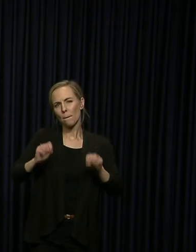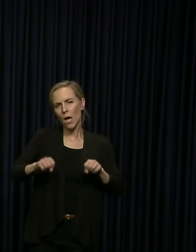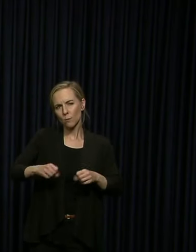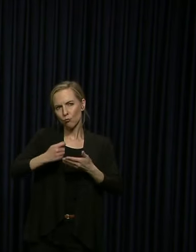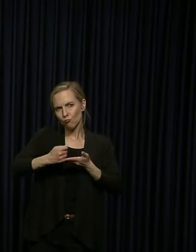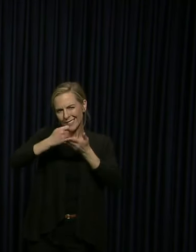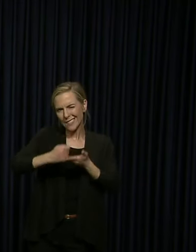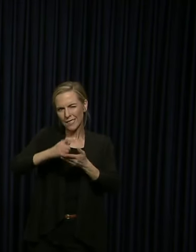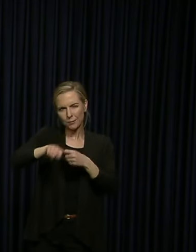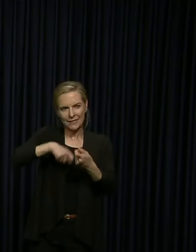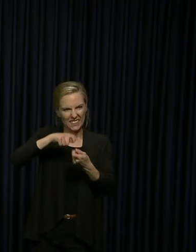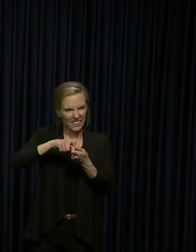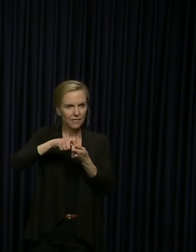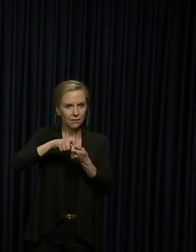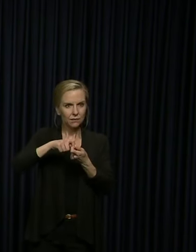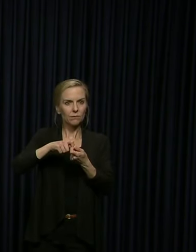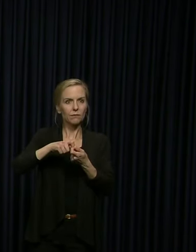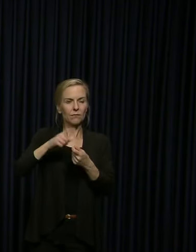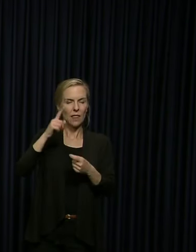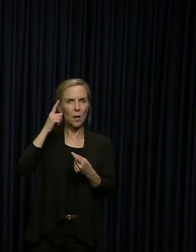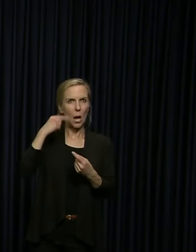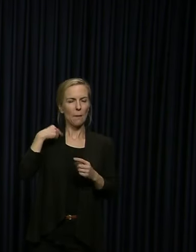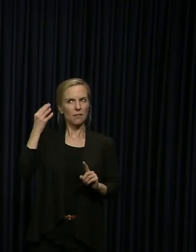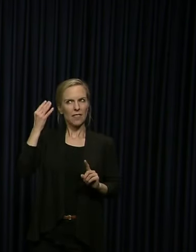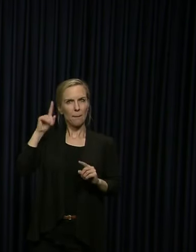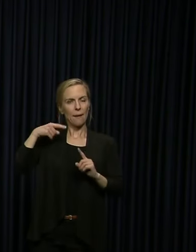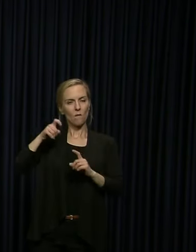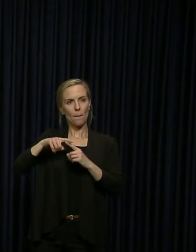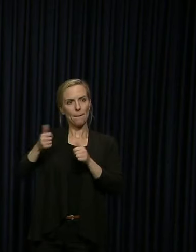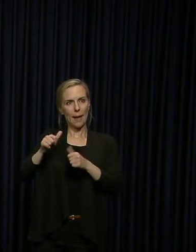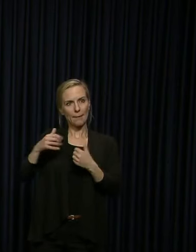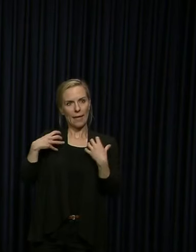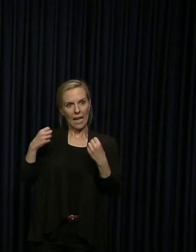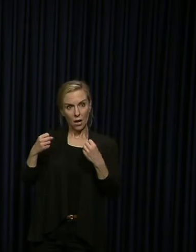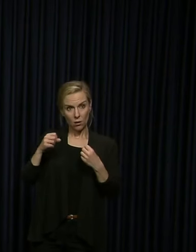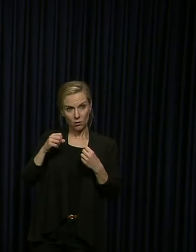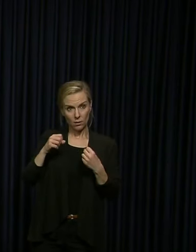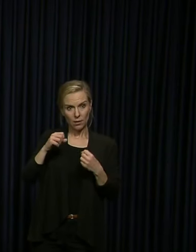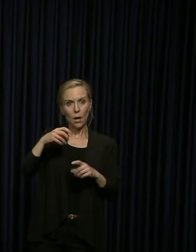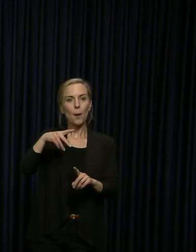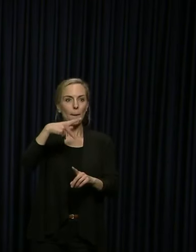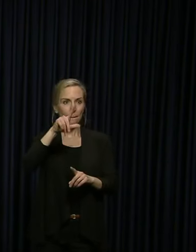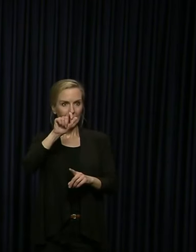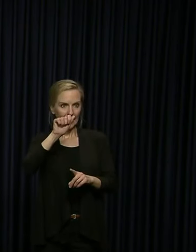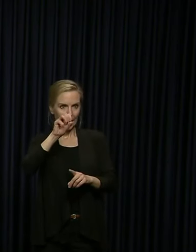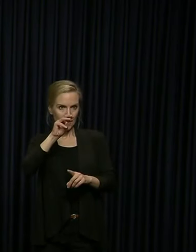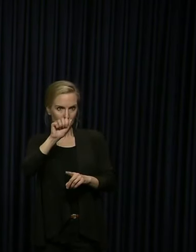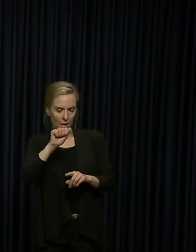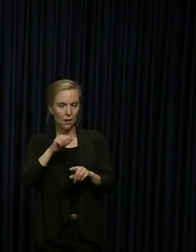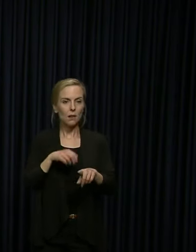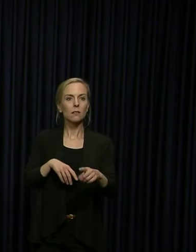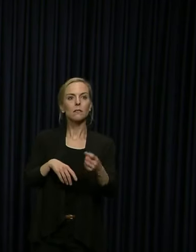EXERCISE IS IMPORTANT TO ME BUT IF YOU RUN A GYM WHERE PEOPLE WOULD BE IN CLOSE PROXIMITY, ALL